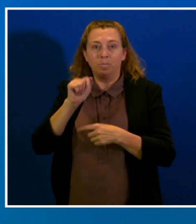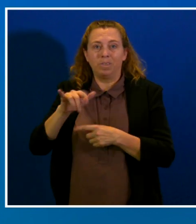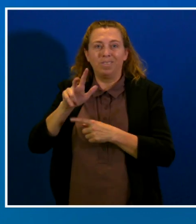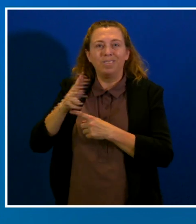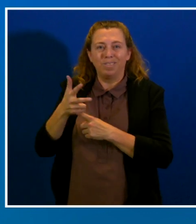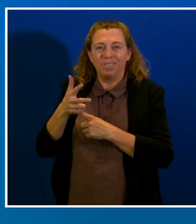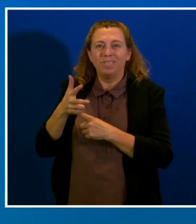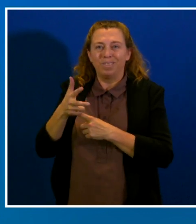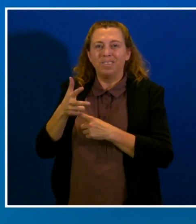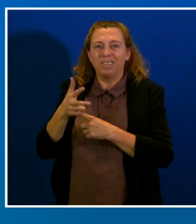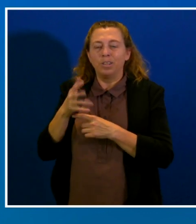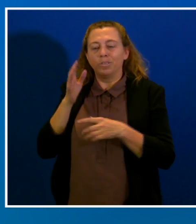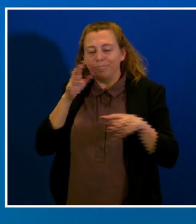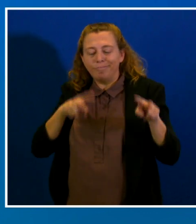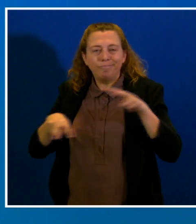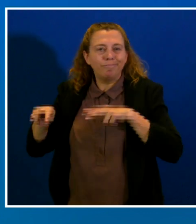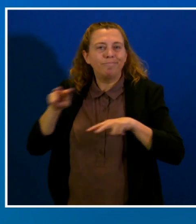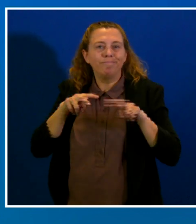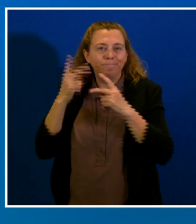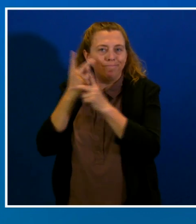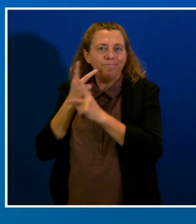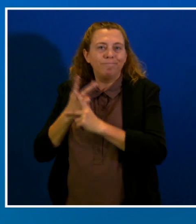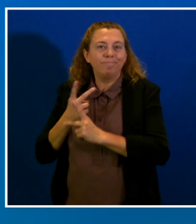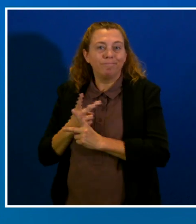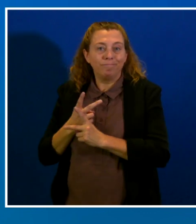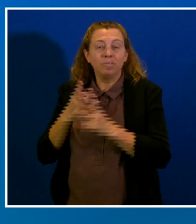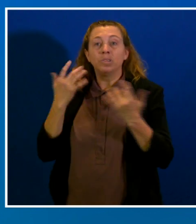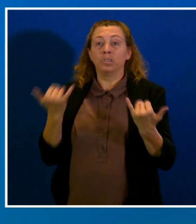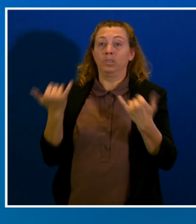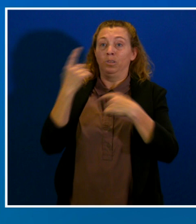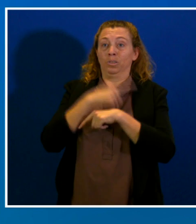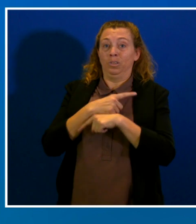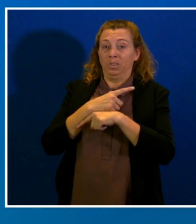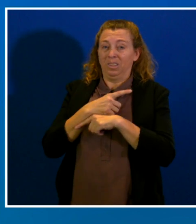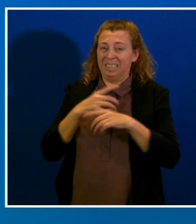I urge you today to please keep doing your part to slow the